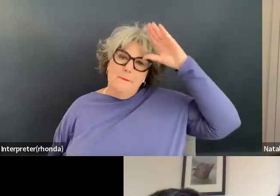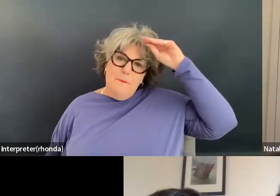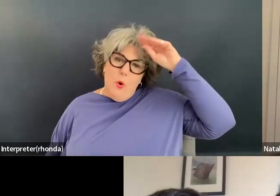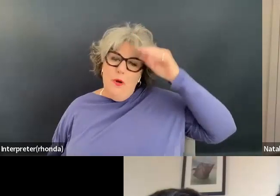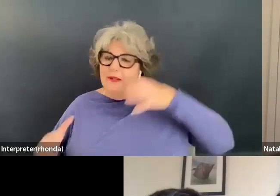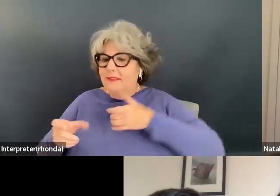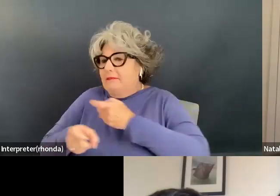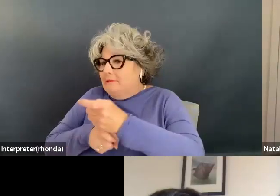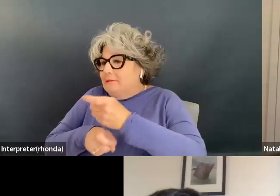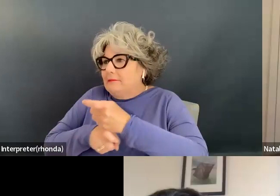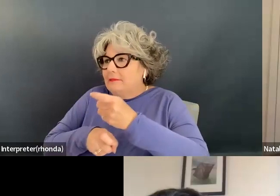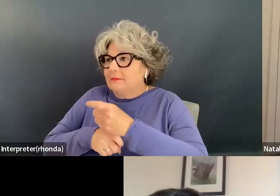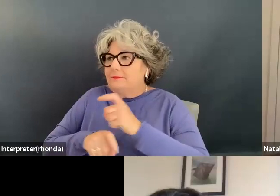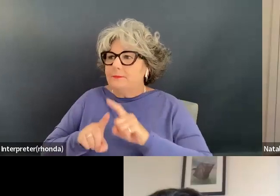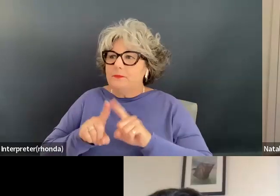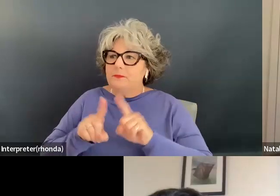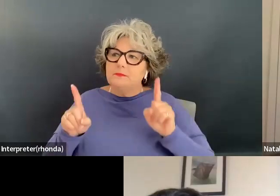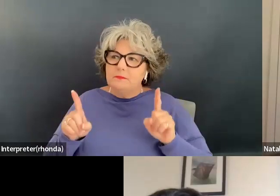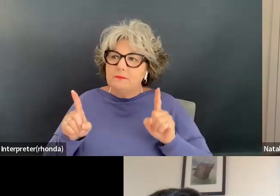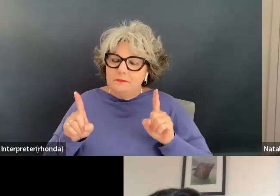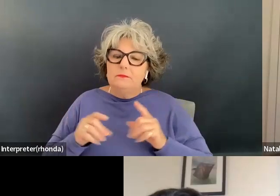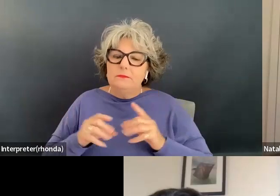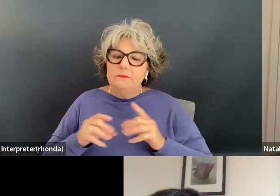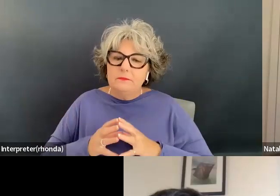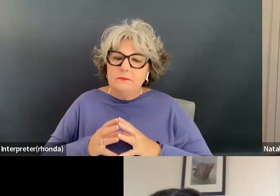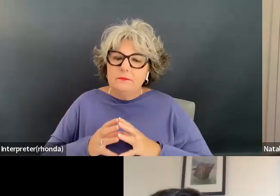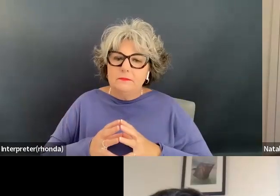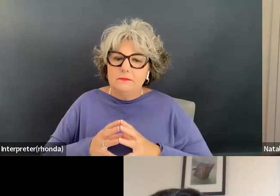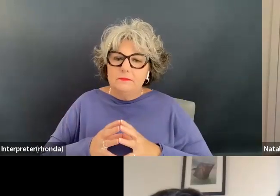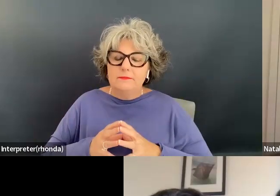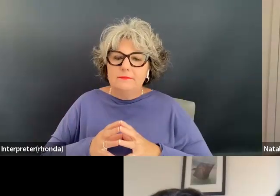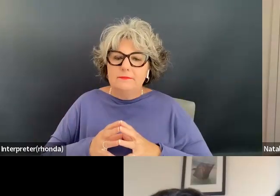But it's, like some of them know that it's not the truth